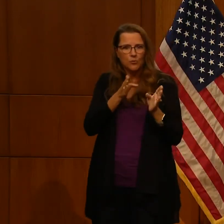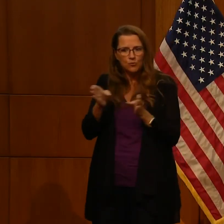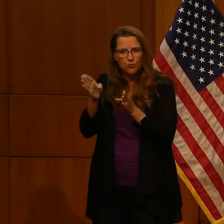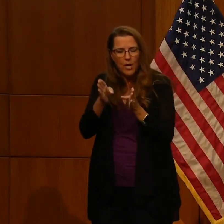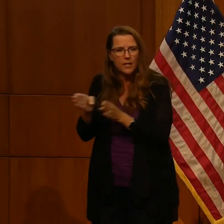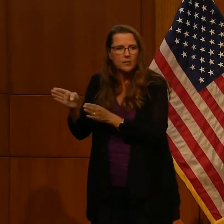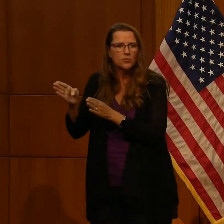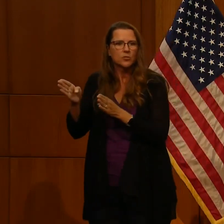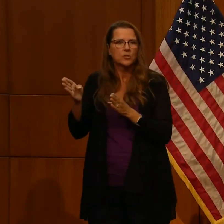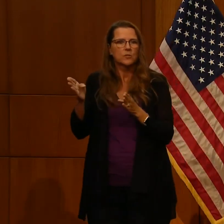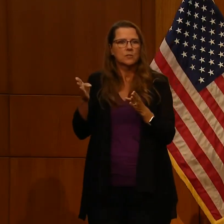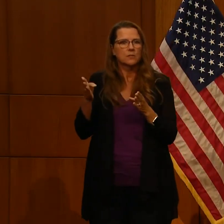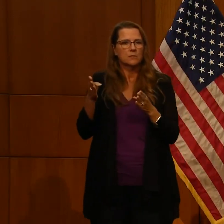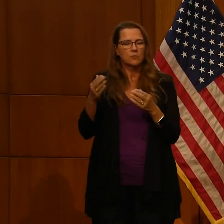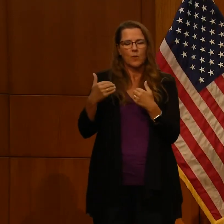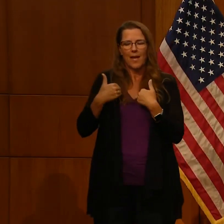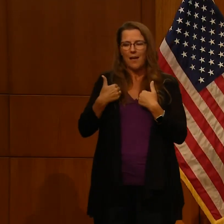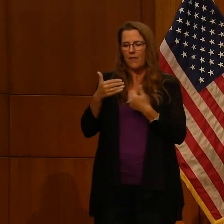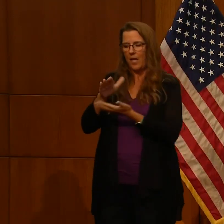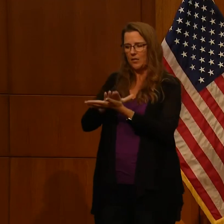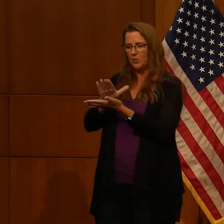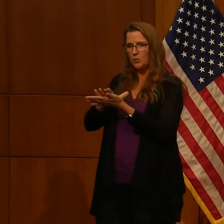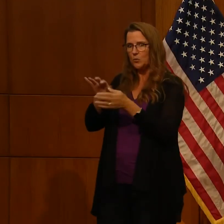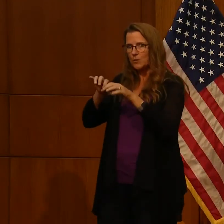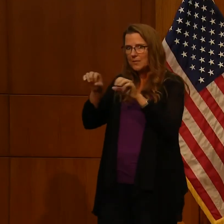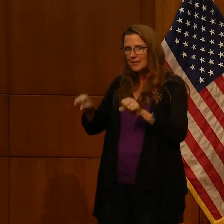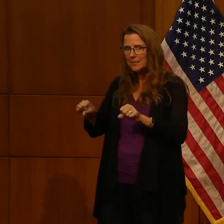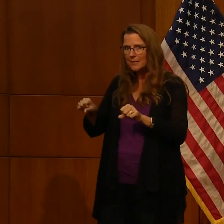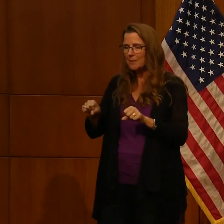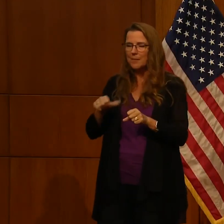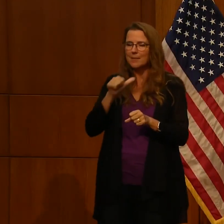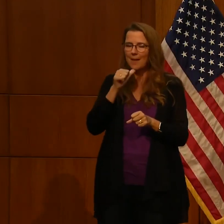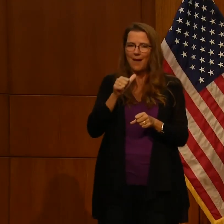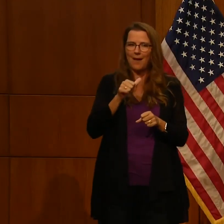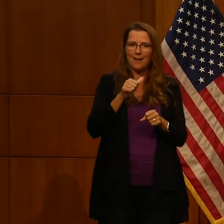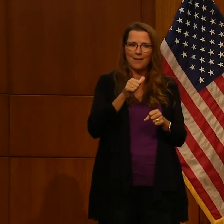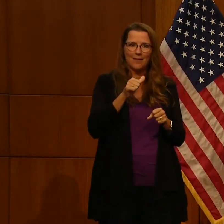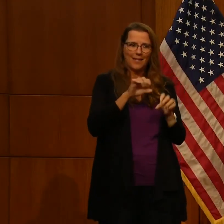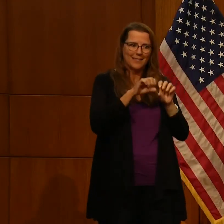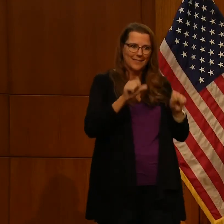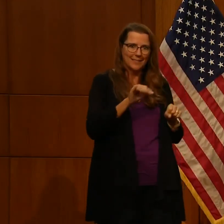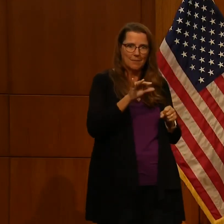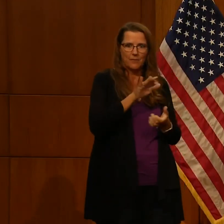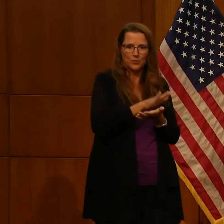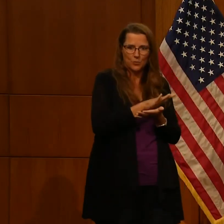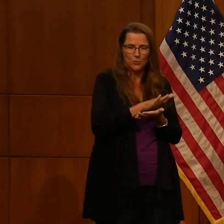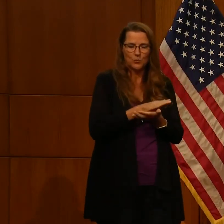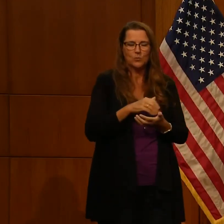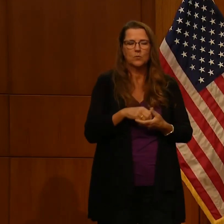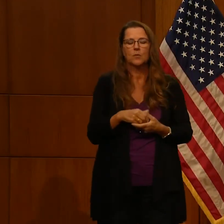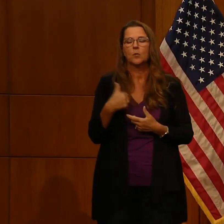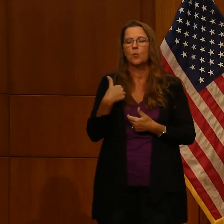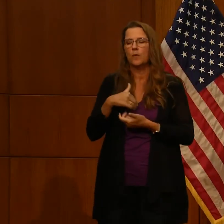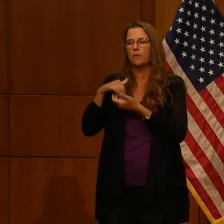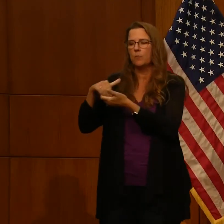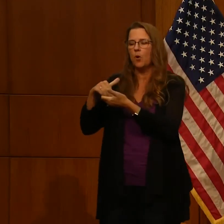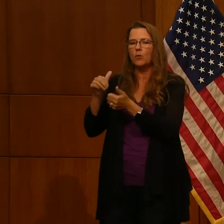PART OF OUR STRATEGY. IT'S REALLY THE COLLECTIVE NATURE OF. OF REALLY HAVING A SCHOOL SYSTEM VERSUS THE SYSTEM OF